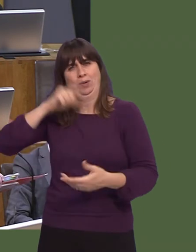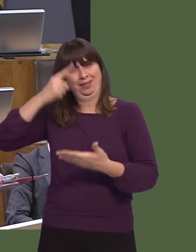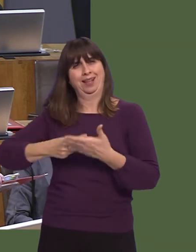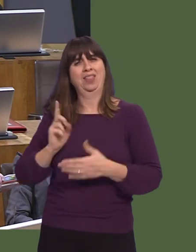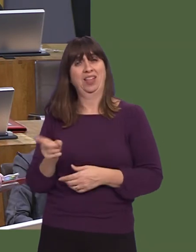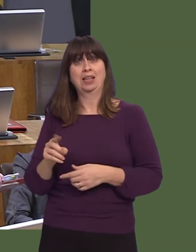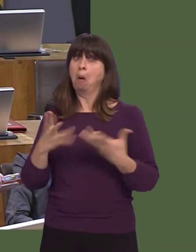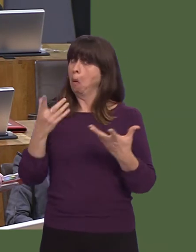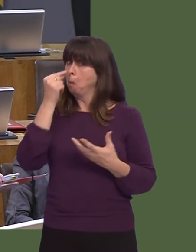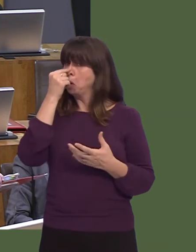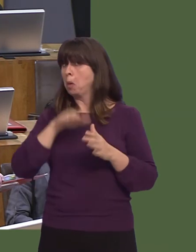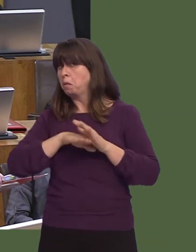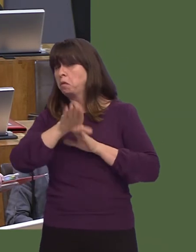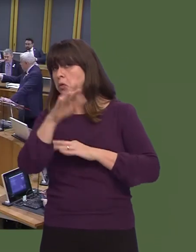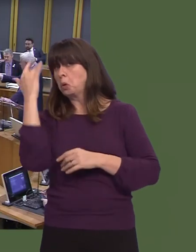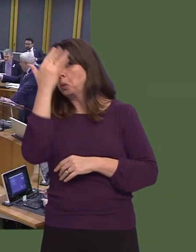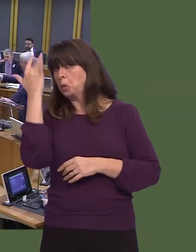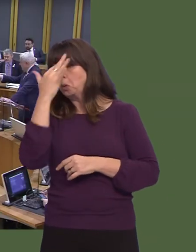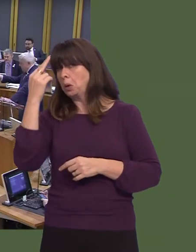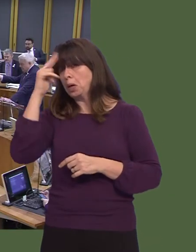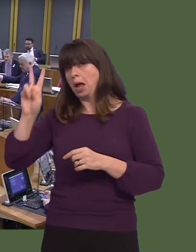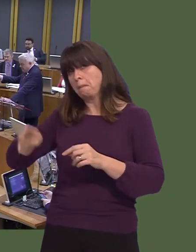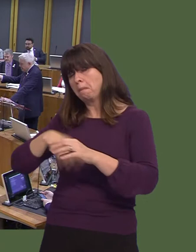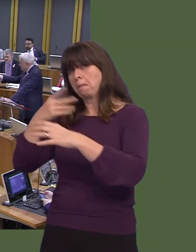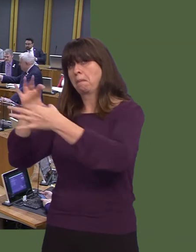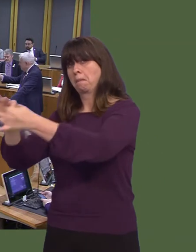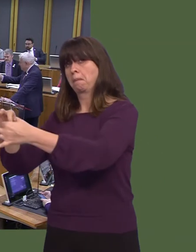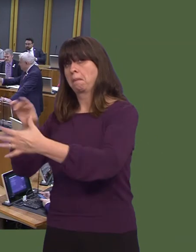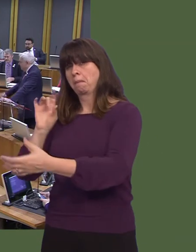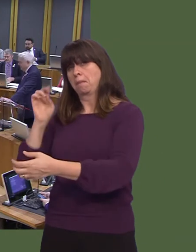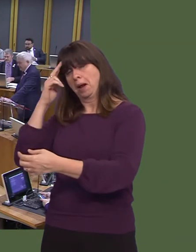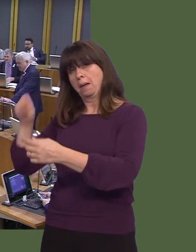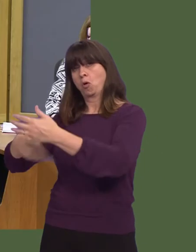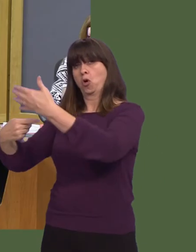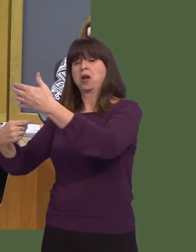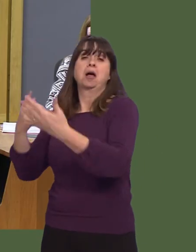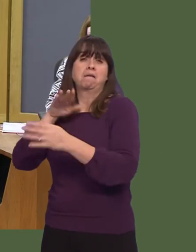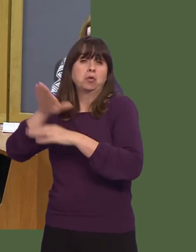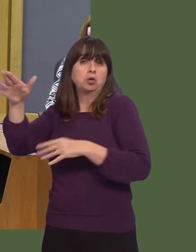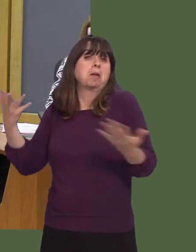scope to look at rejoining the index at some point in the future.